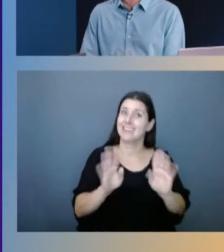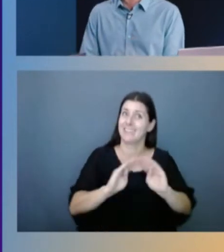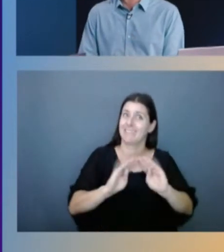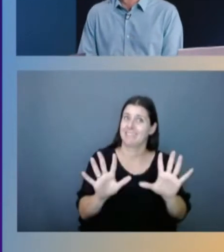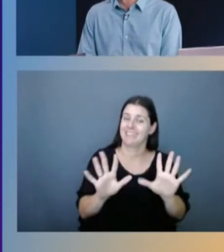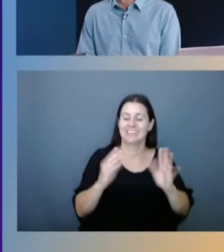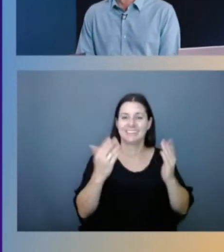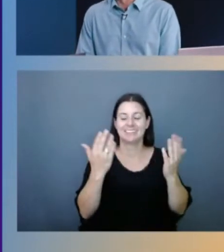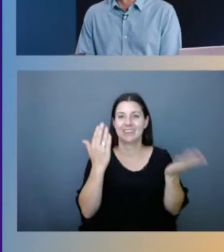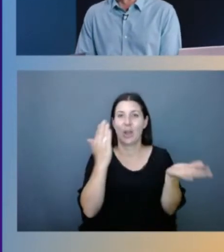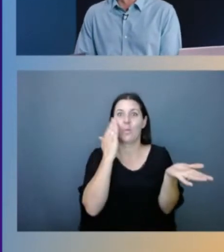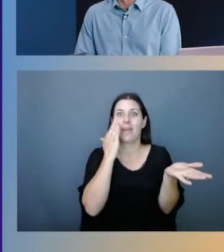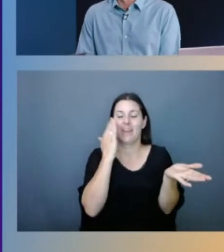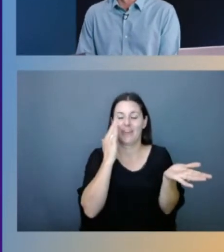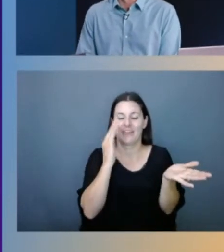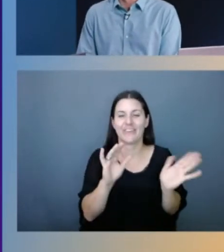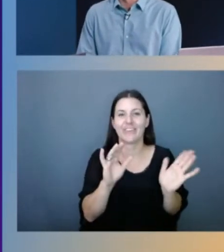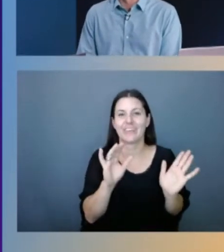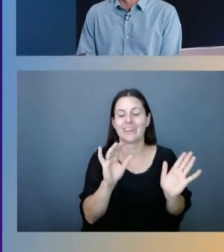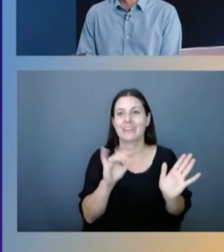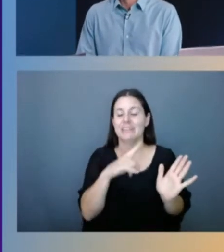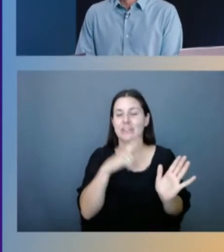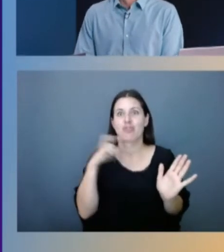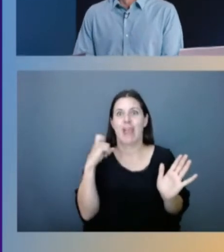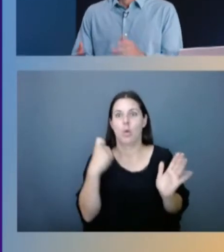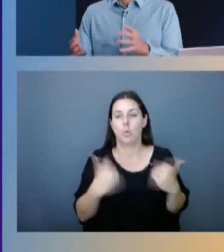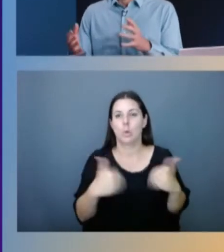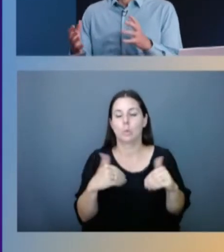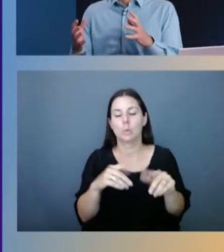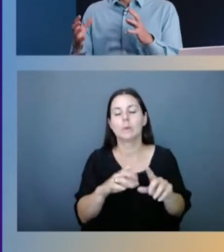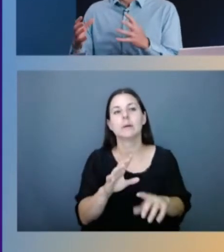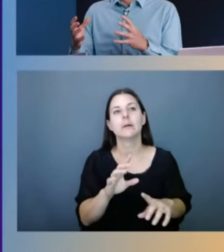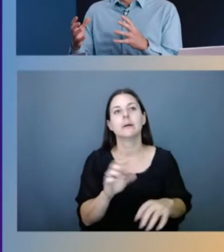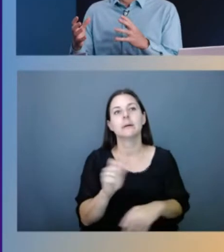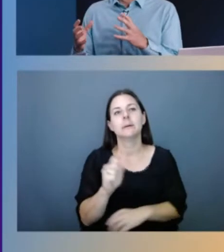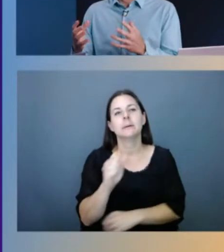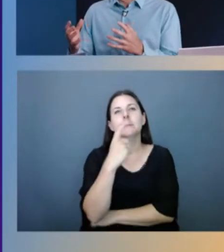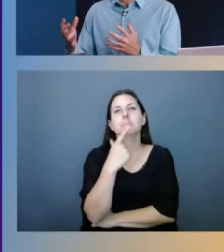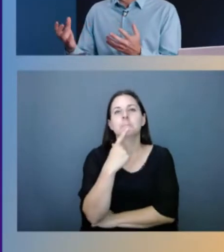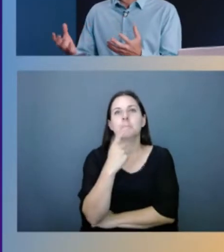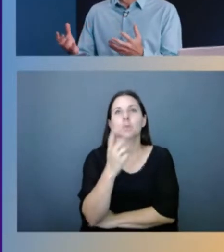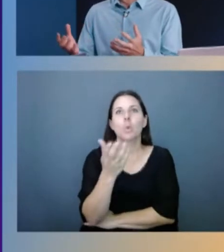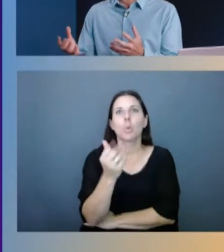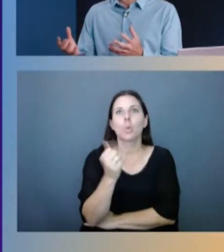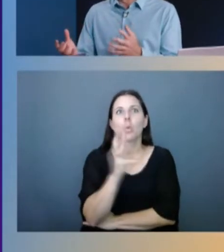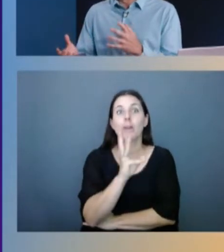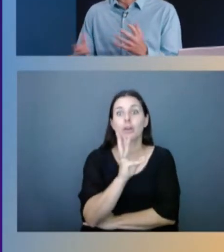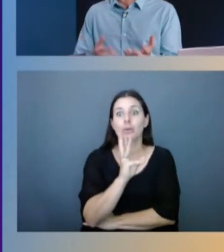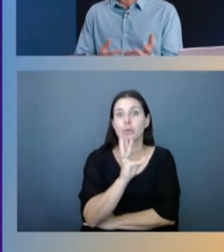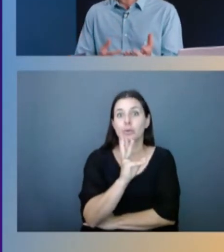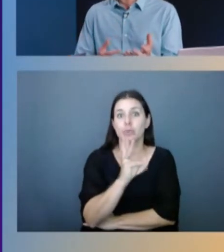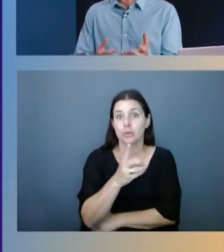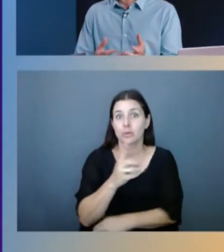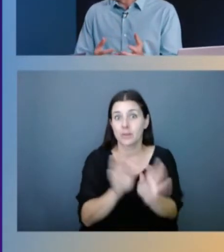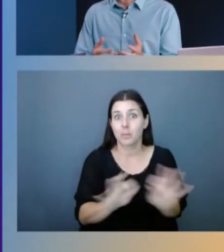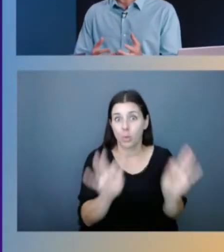Drought is real. Yeah. - Drought and stuff like that. Water is particularly important in the data center as well.